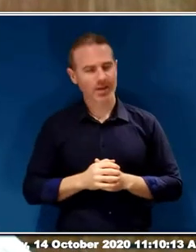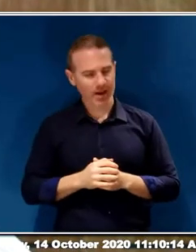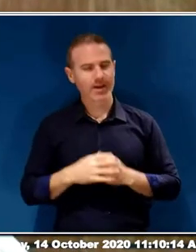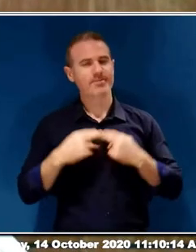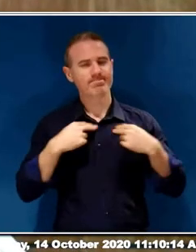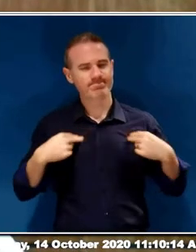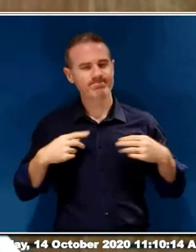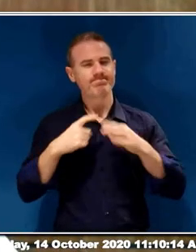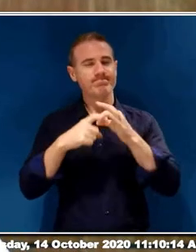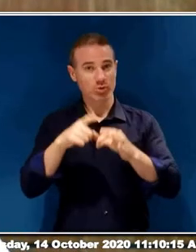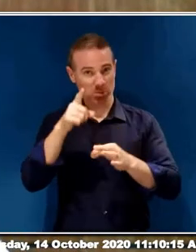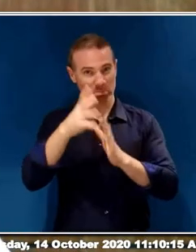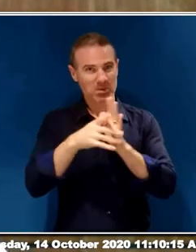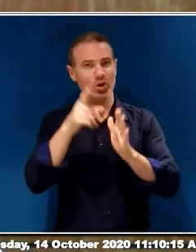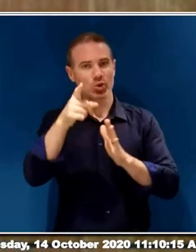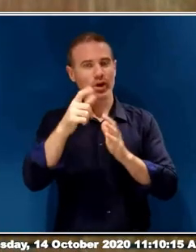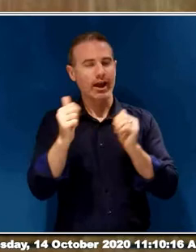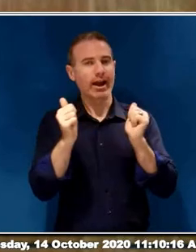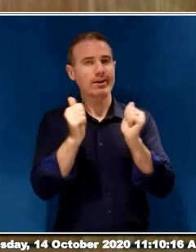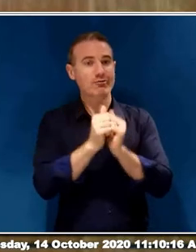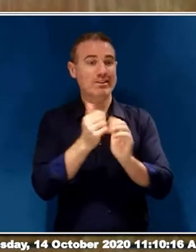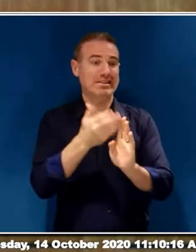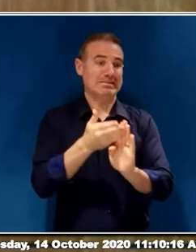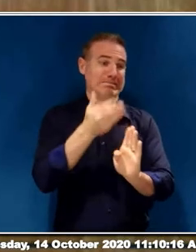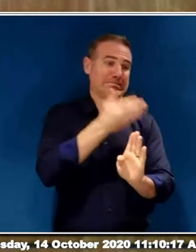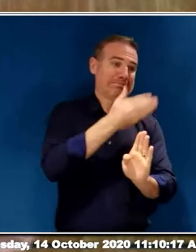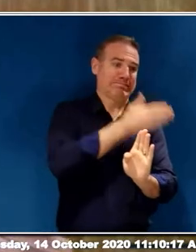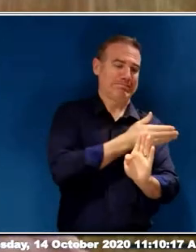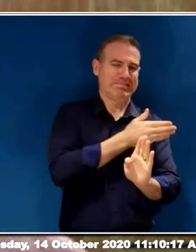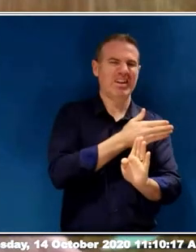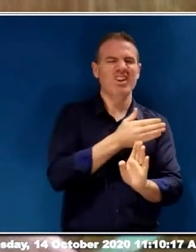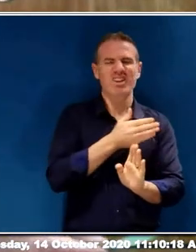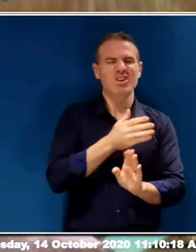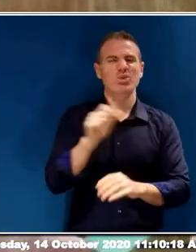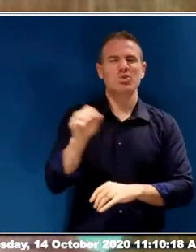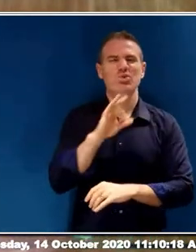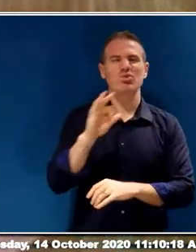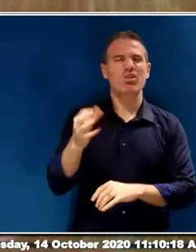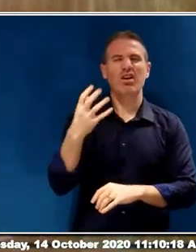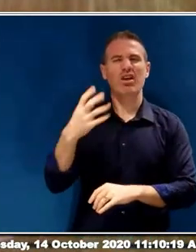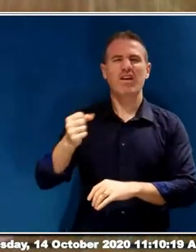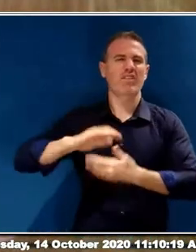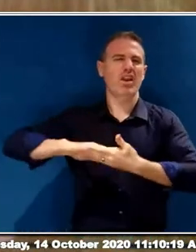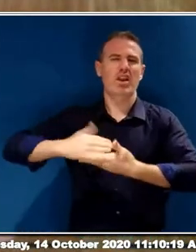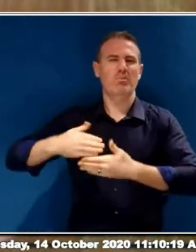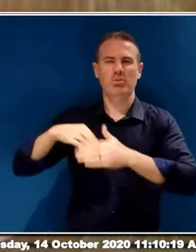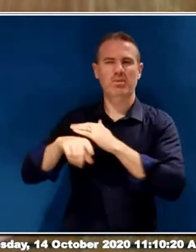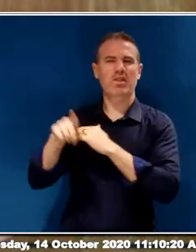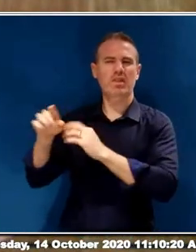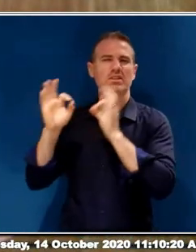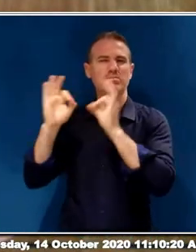Coming back to the day of the incident, he wasn't allowed to have it? Yes, so Kobe hadn't been informed about the change, and usually